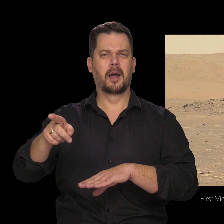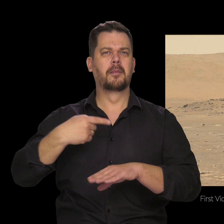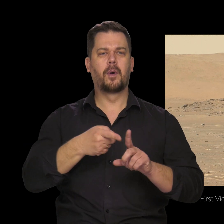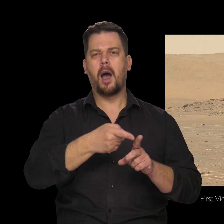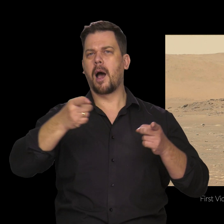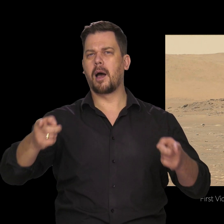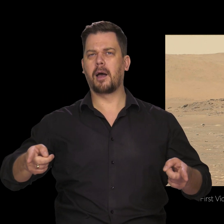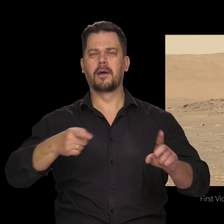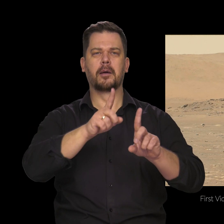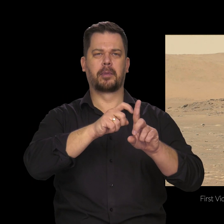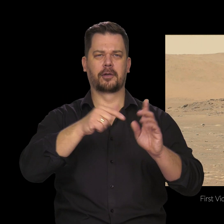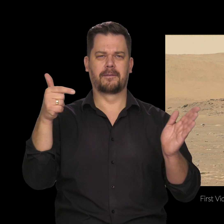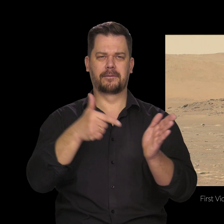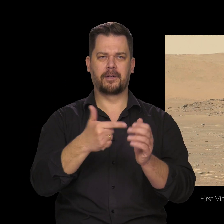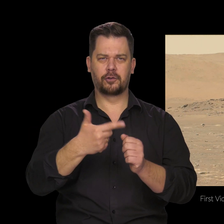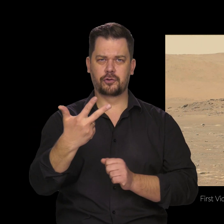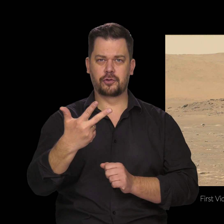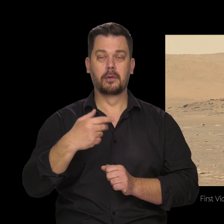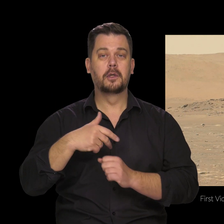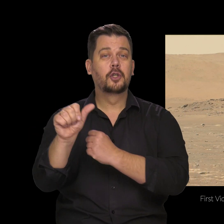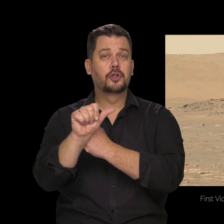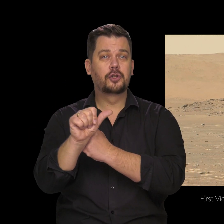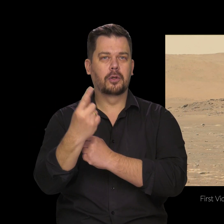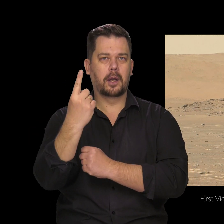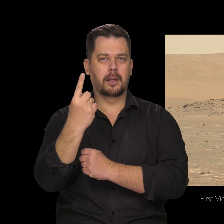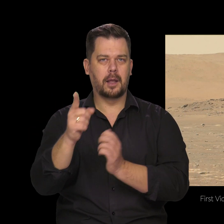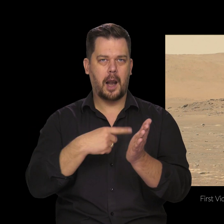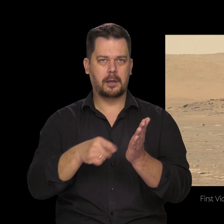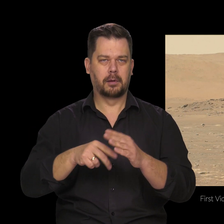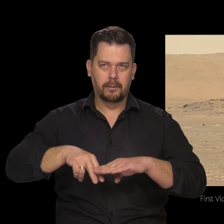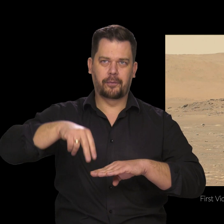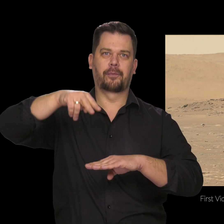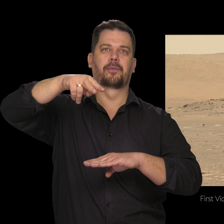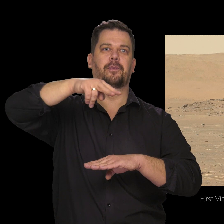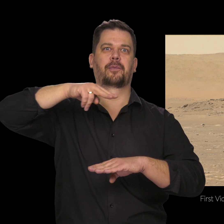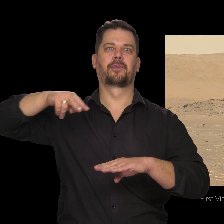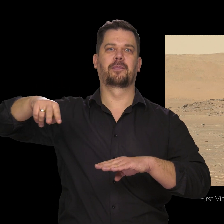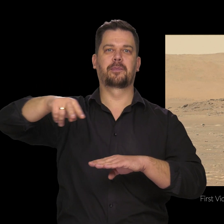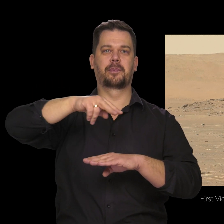by October 2023, it had completed a total of 61 successful flights!